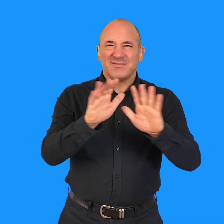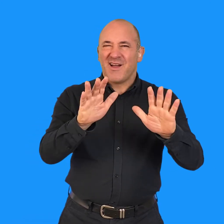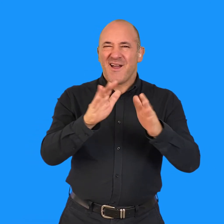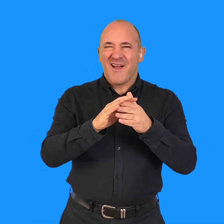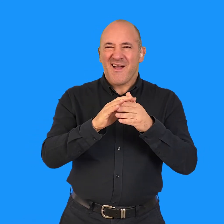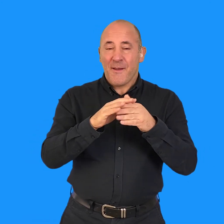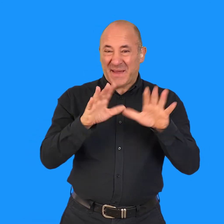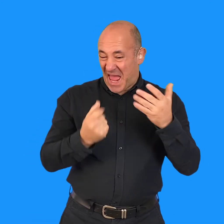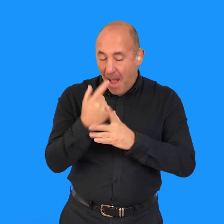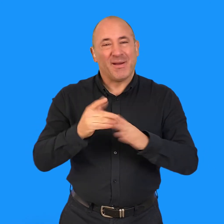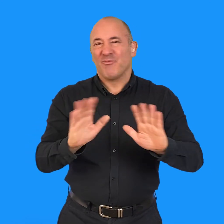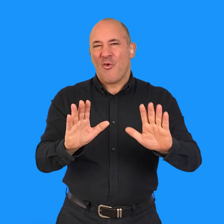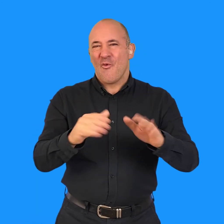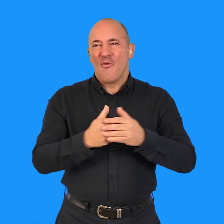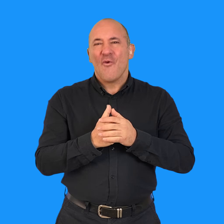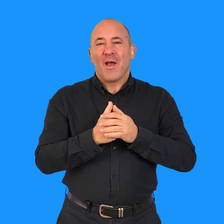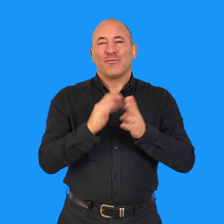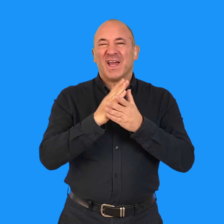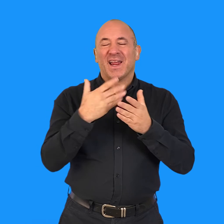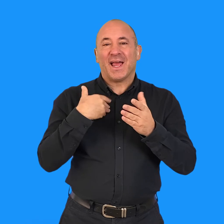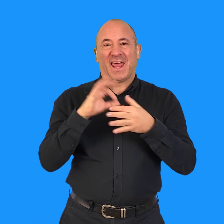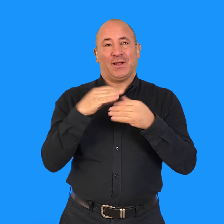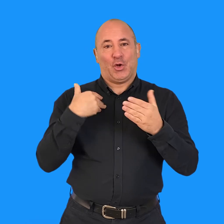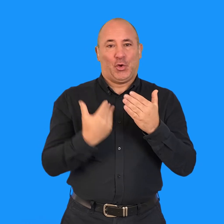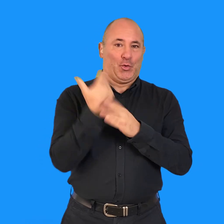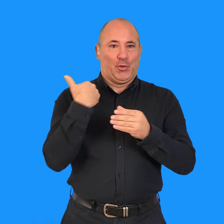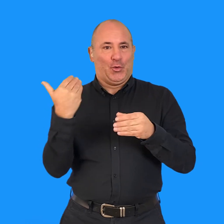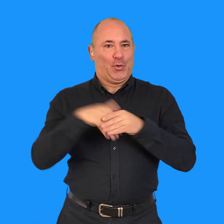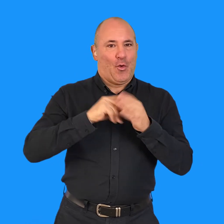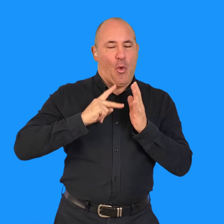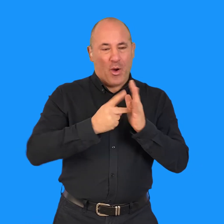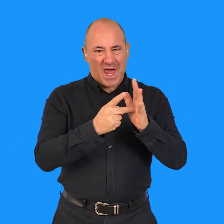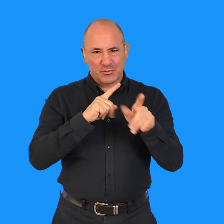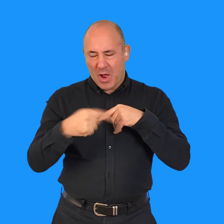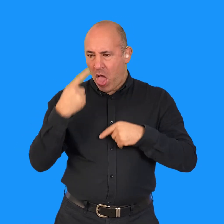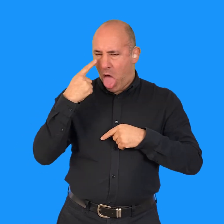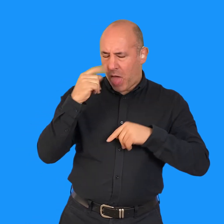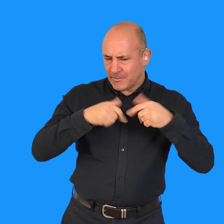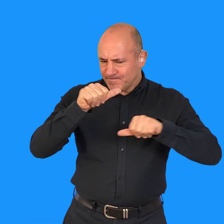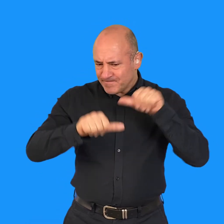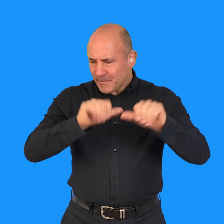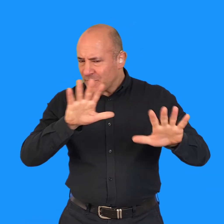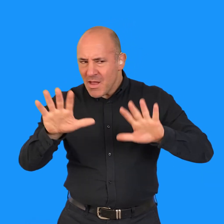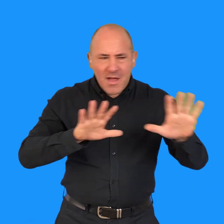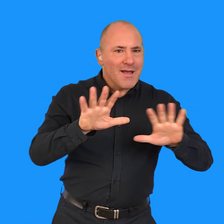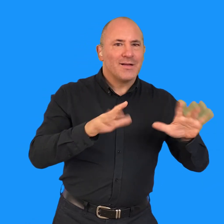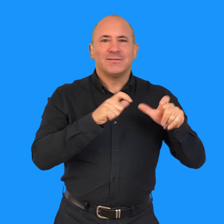And that's been part of being a new part of an organization and still trying out.